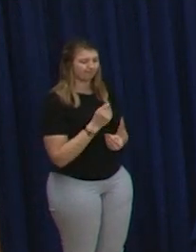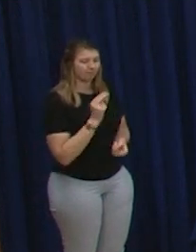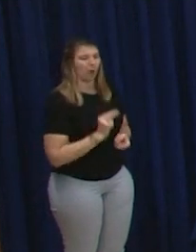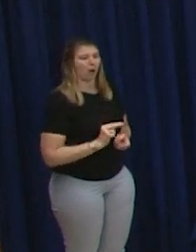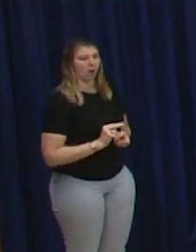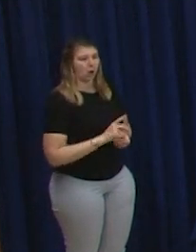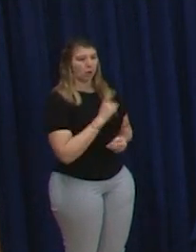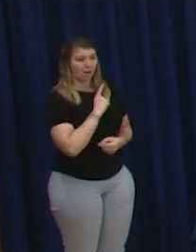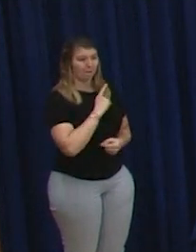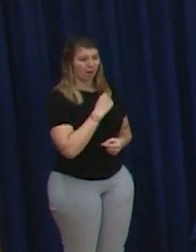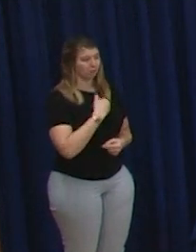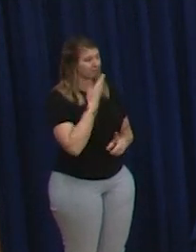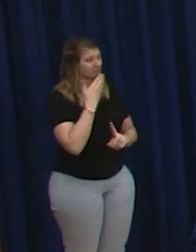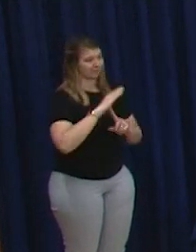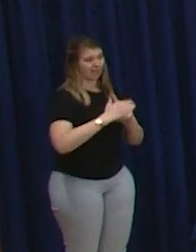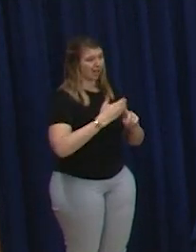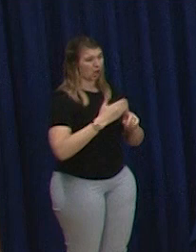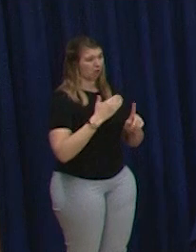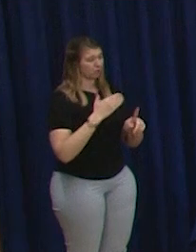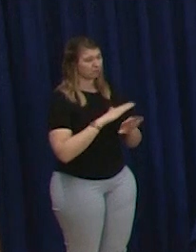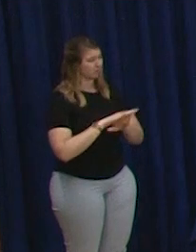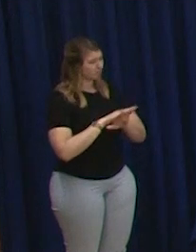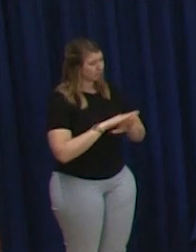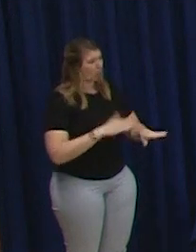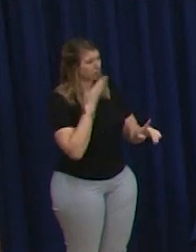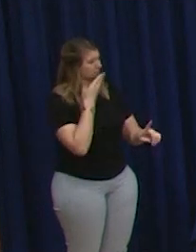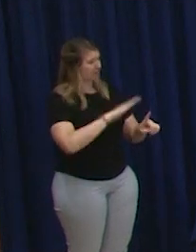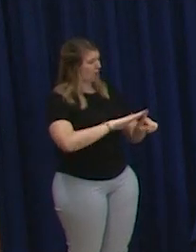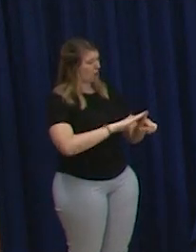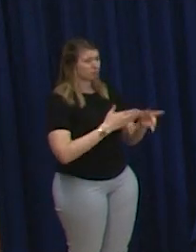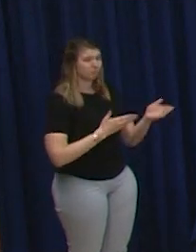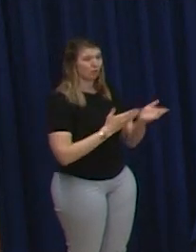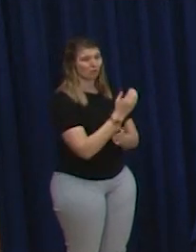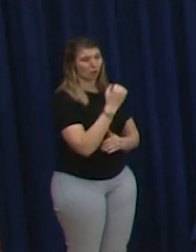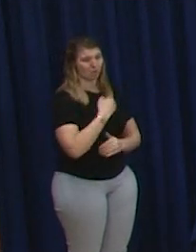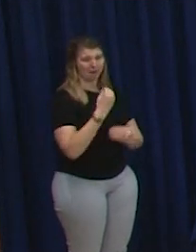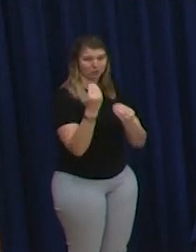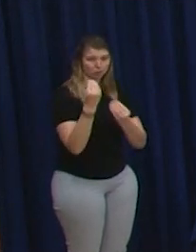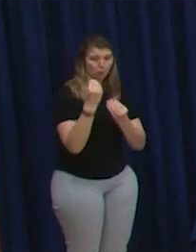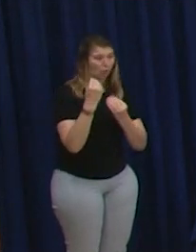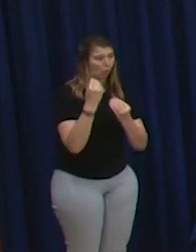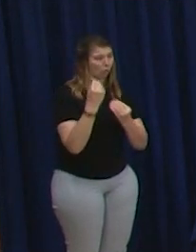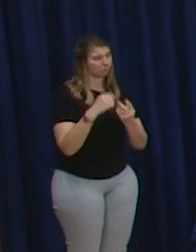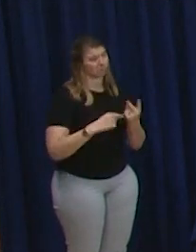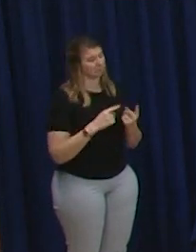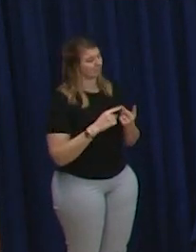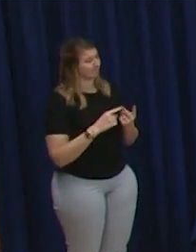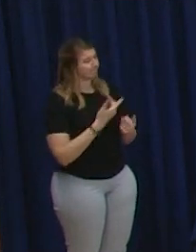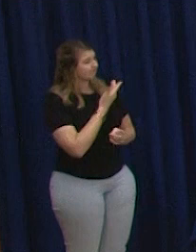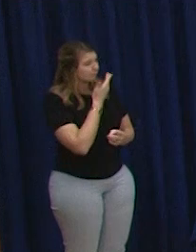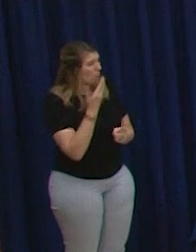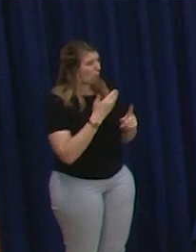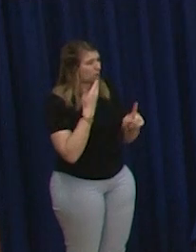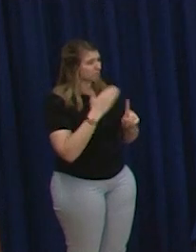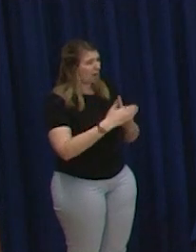with dyslexia or ADHD throughout my schooling, I was not diagnosed with it when I found life really